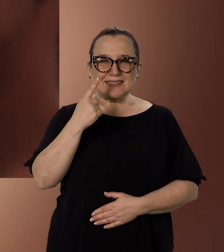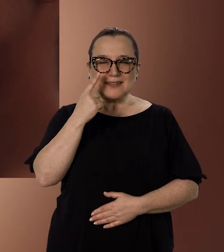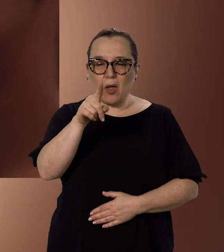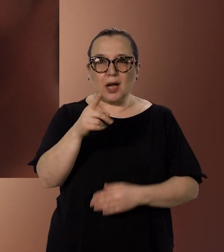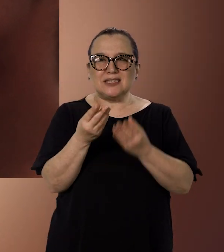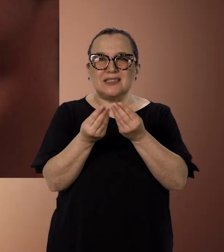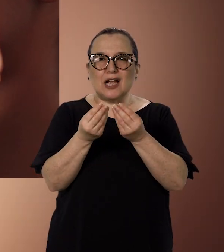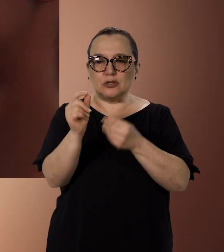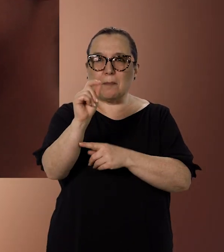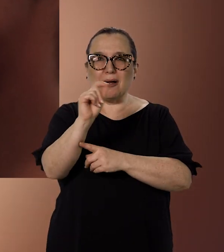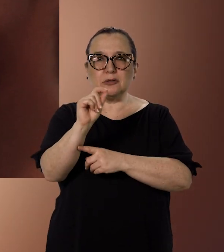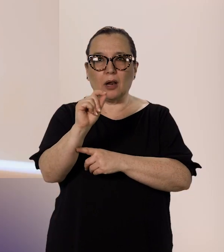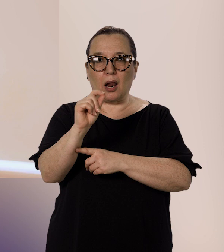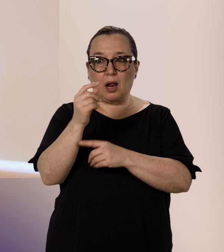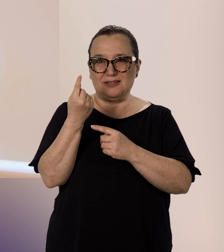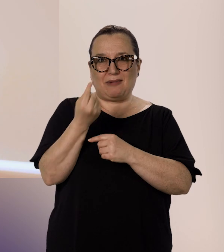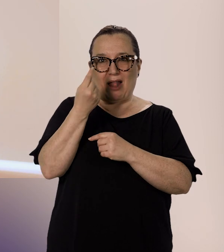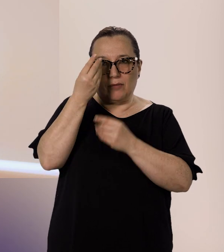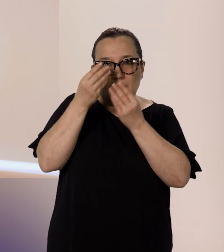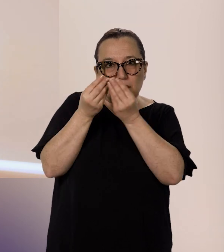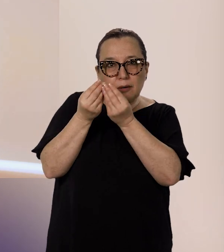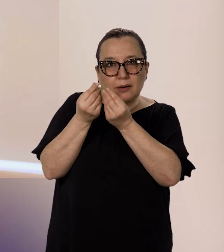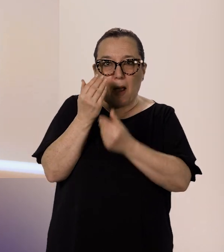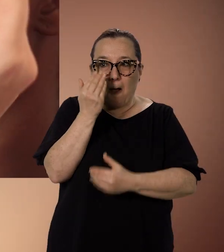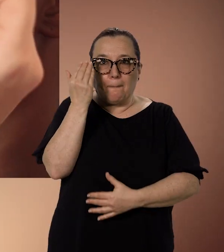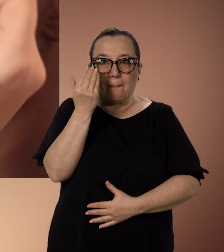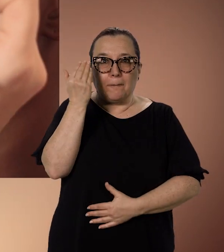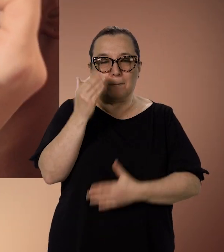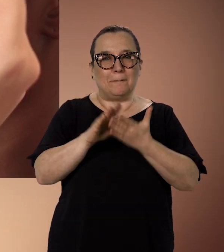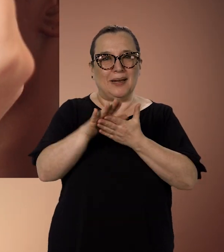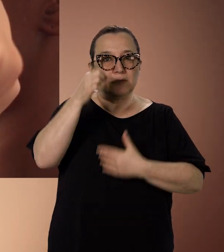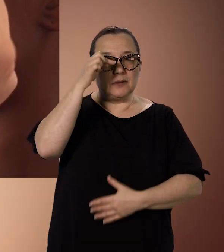is that the texture of the pencil will blend itself upwards. It makes the lash line look